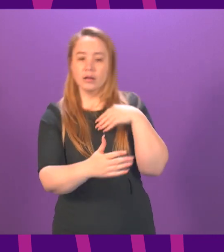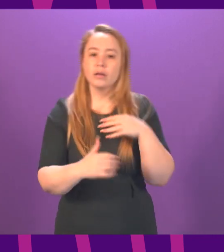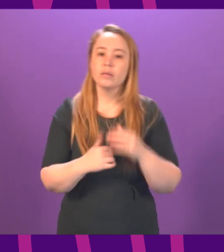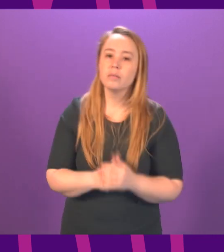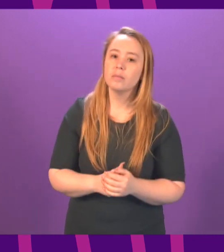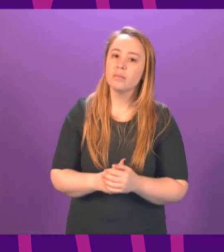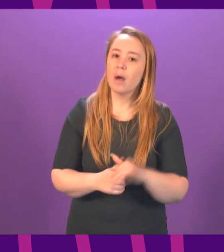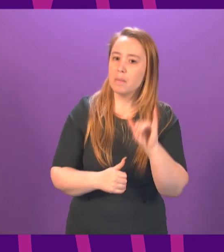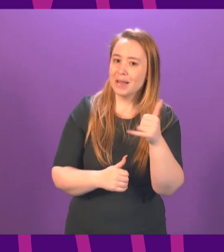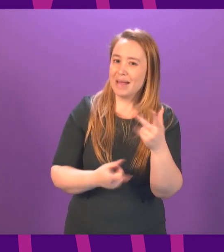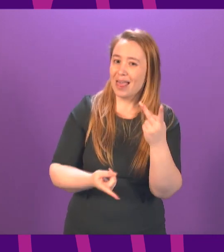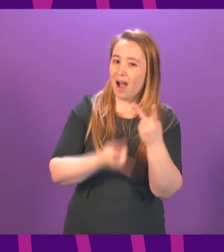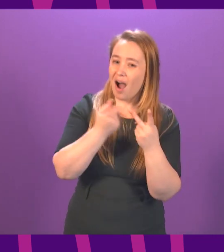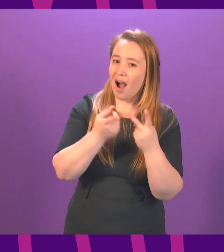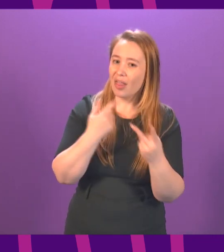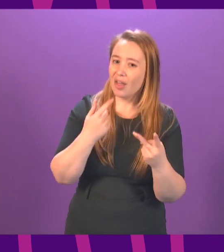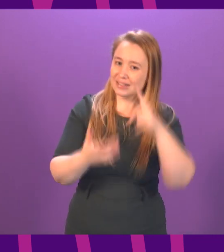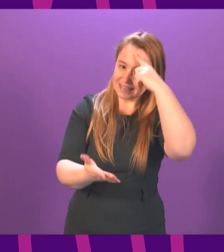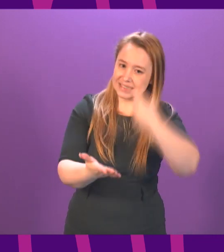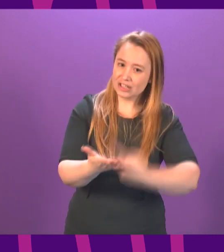where the First Minister accepts that, as seems clear to me,